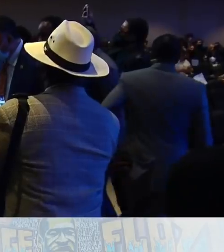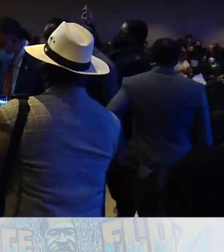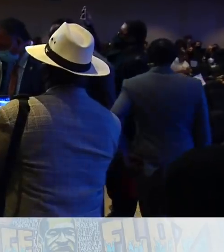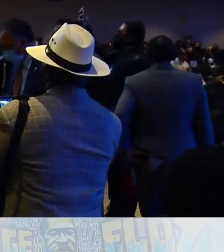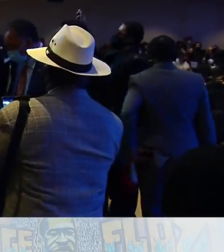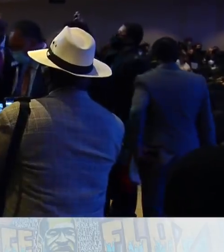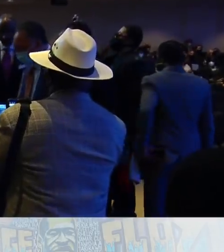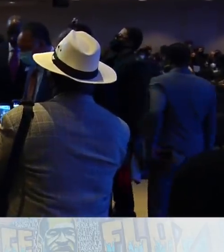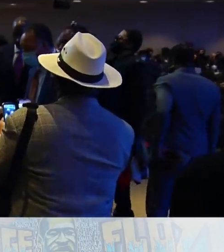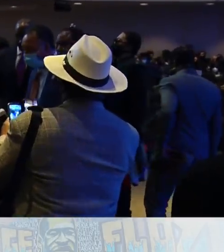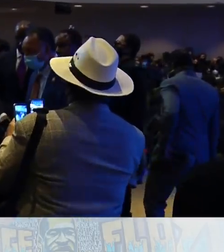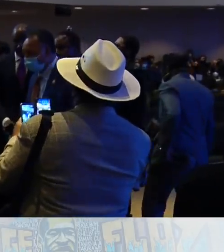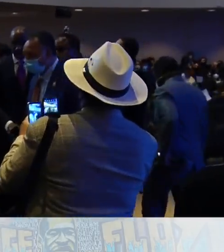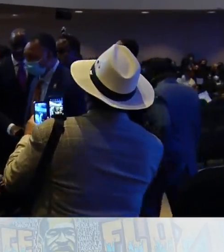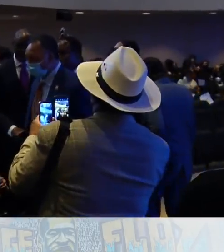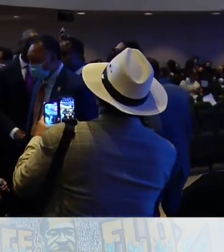AND I LAY IT AT HIS FEET LORD OHH